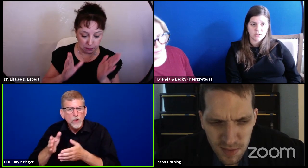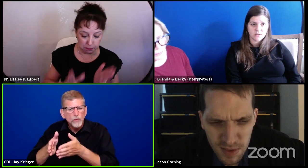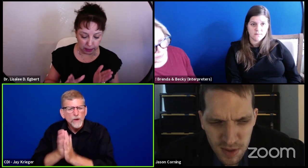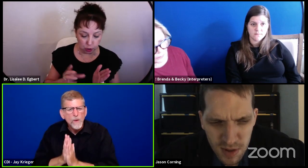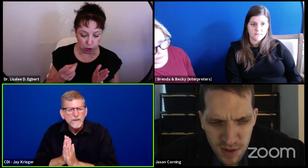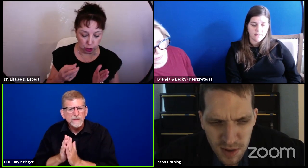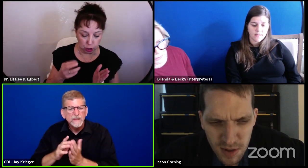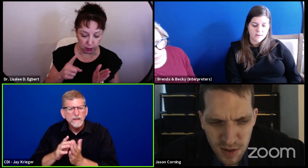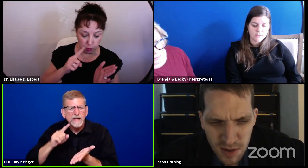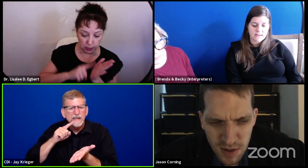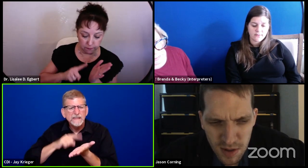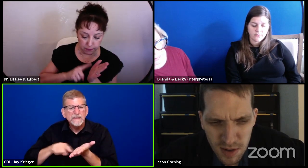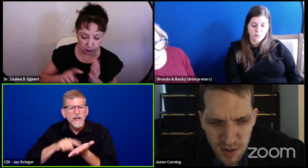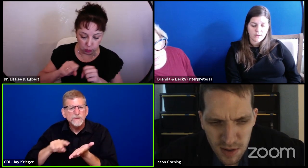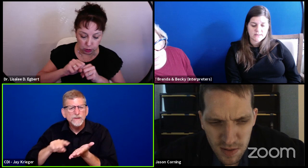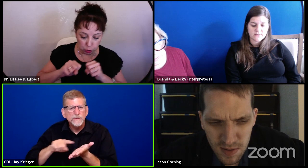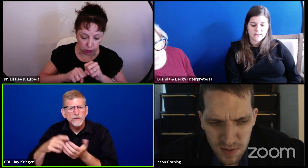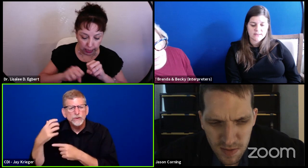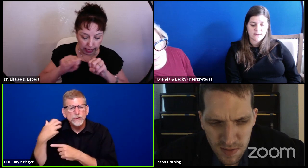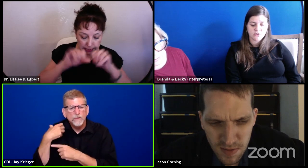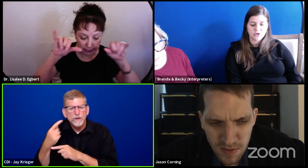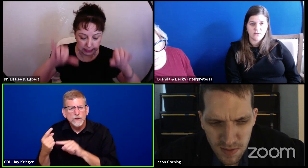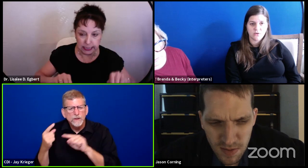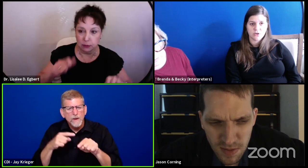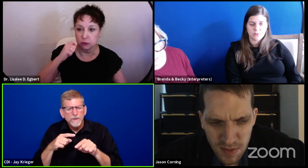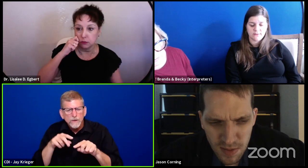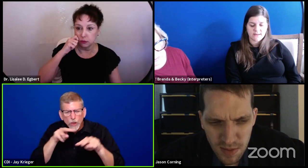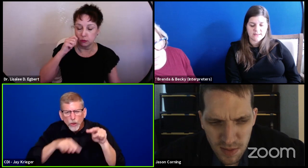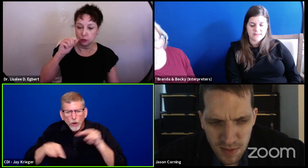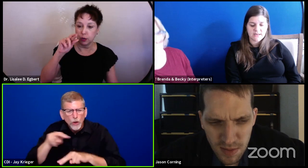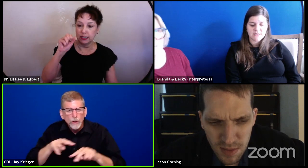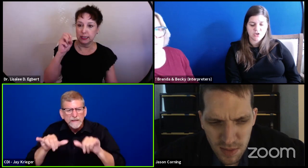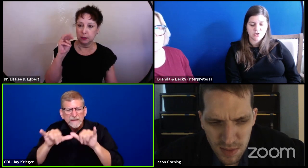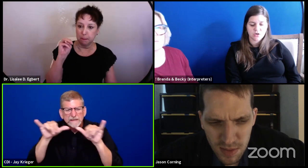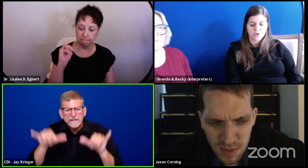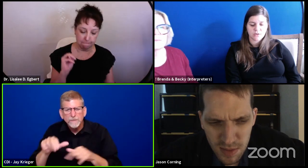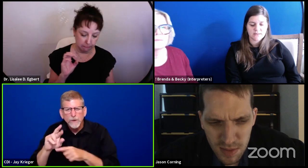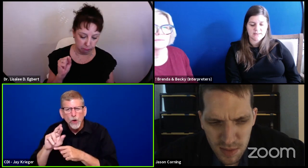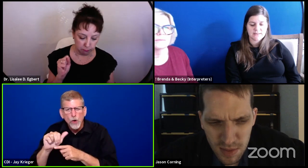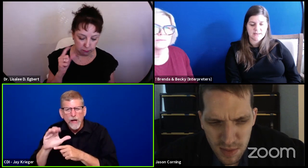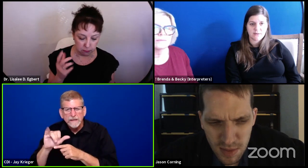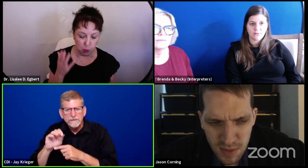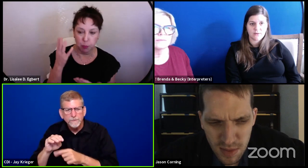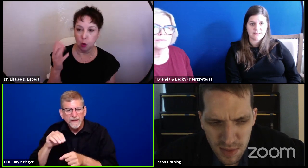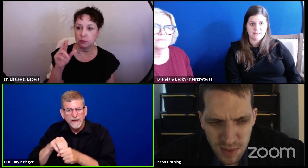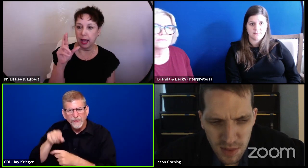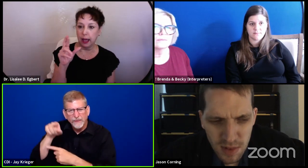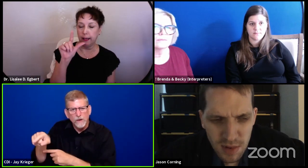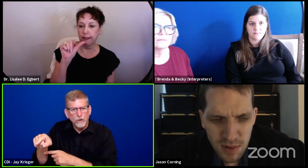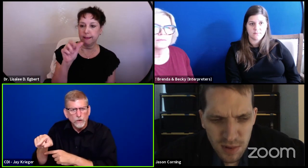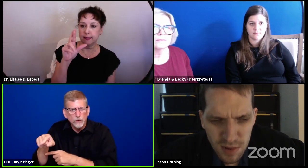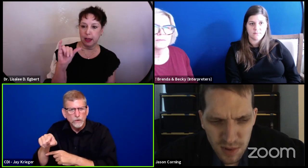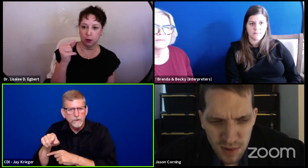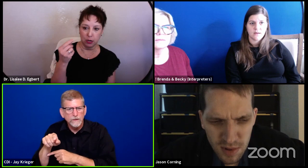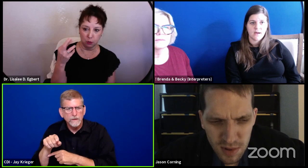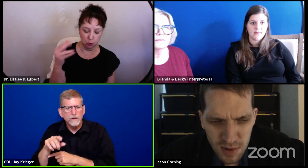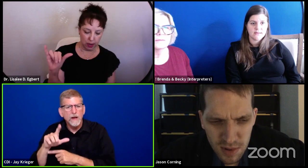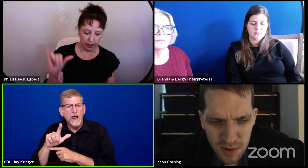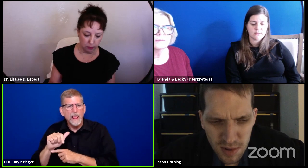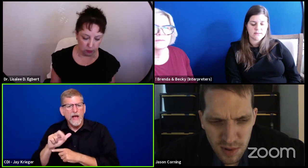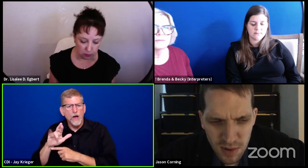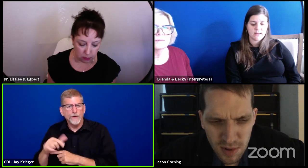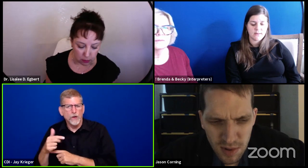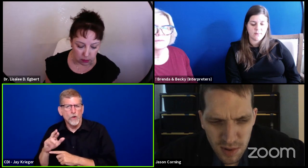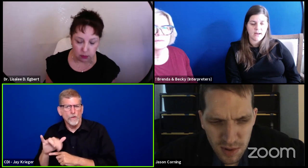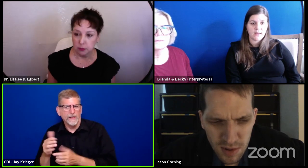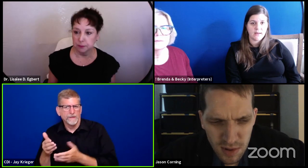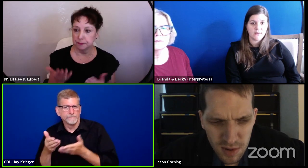There is a request for the inspector general to investigate systemic and structural racism.